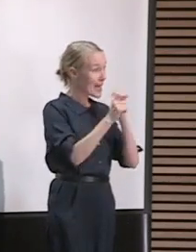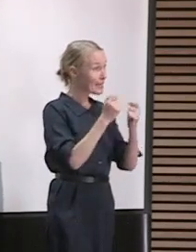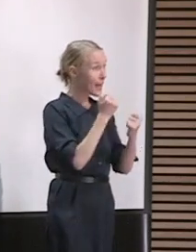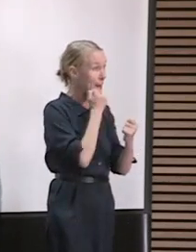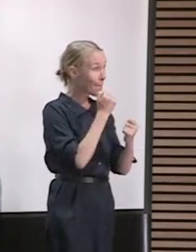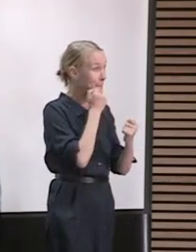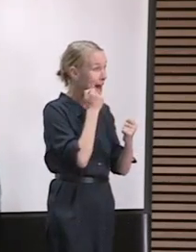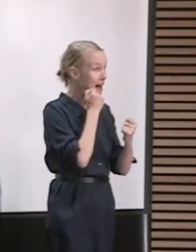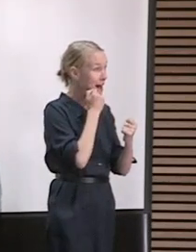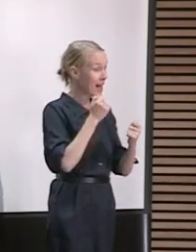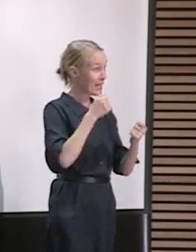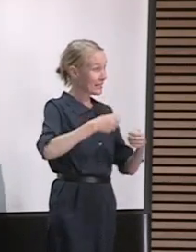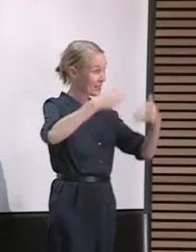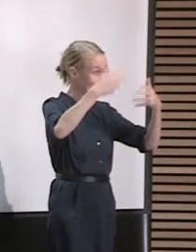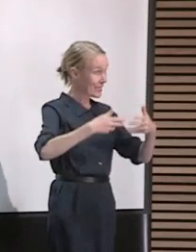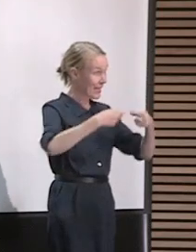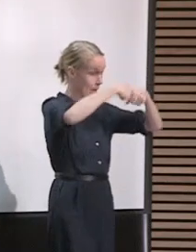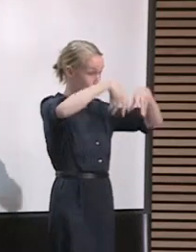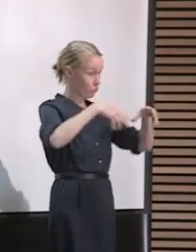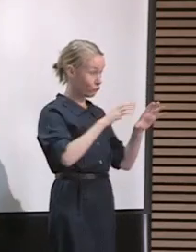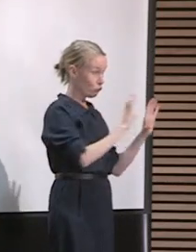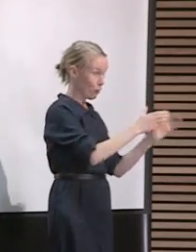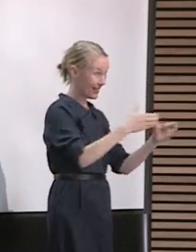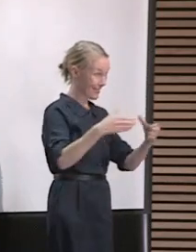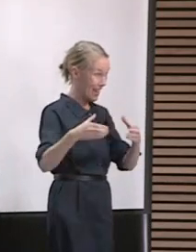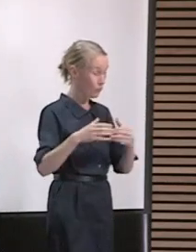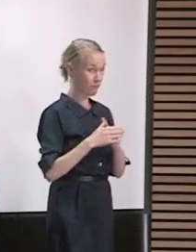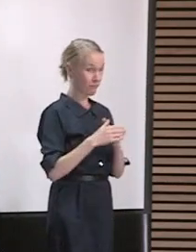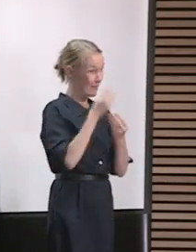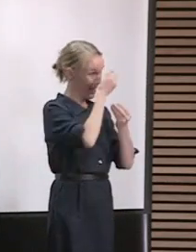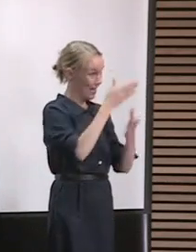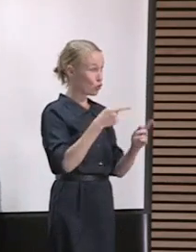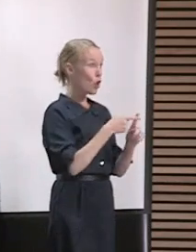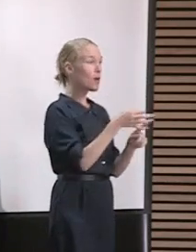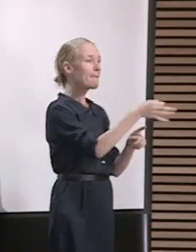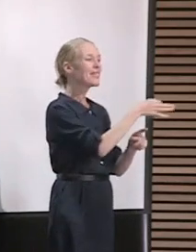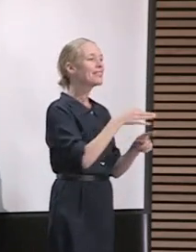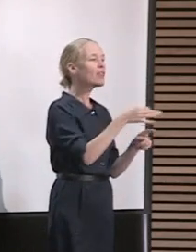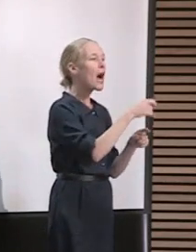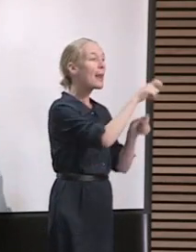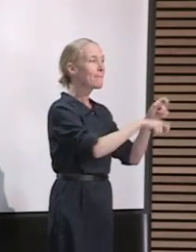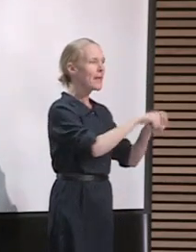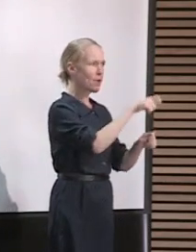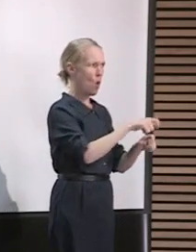Just a follow-up comment there - we look at our testing rates, particularly by ethnicity.